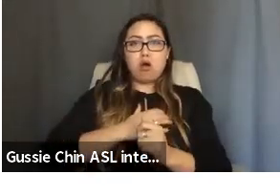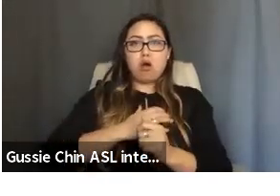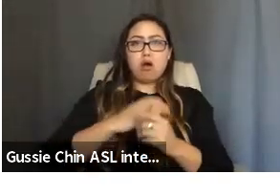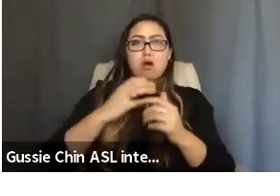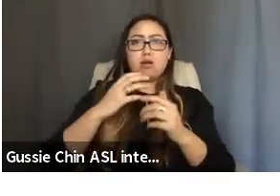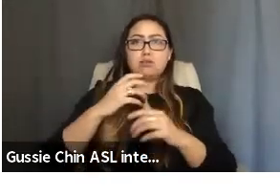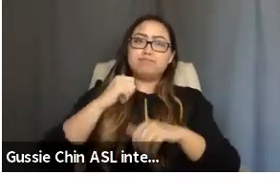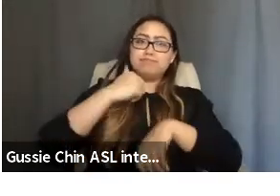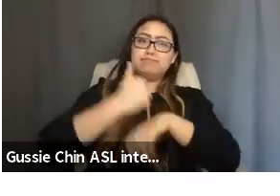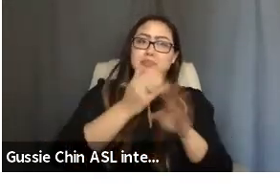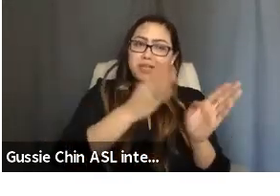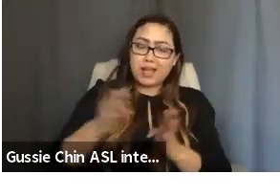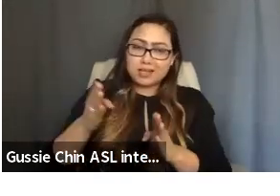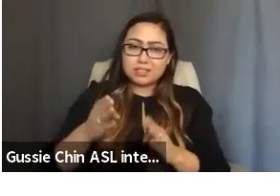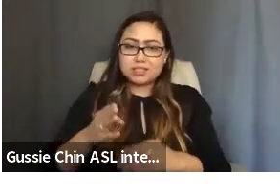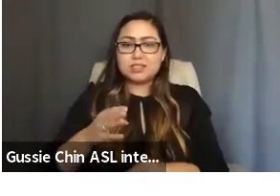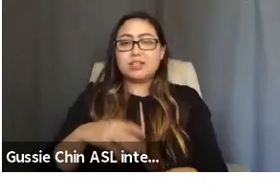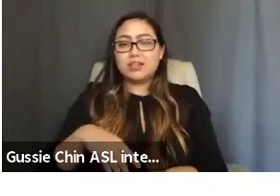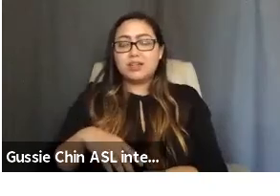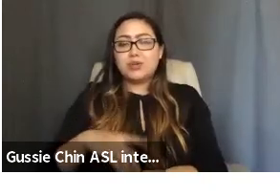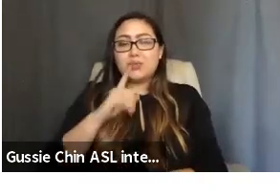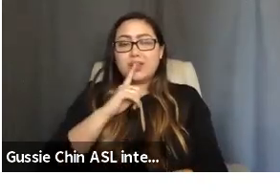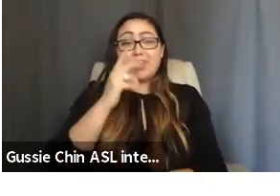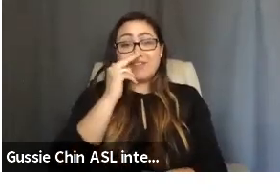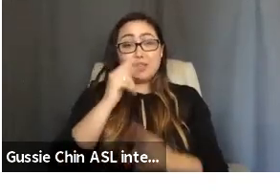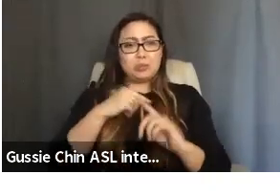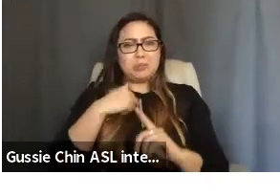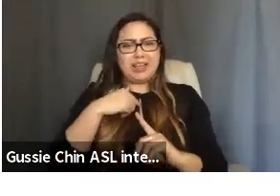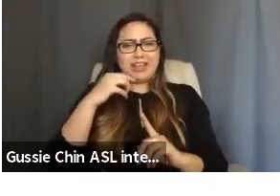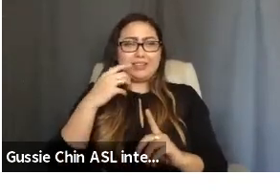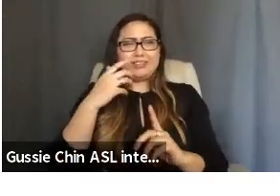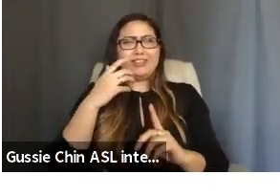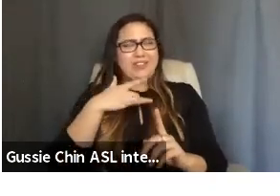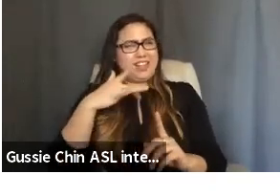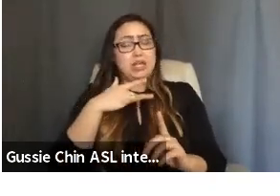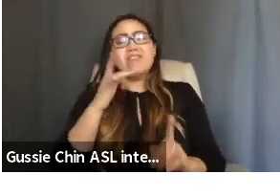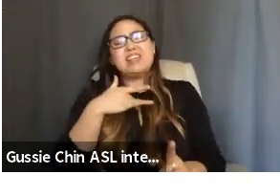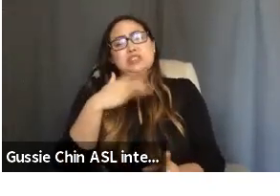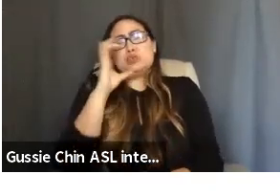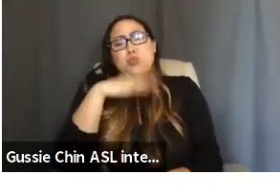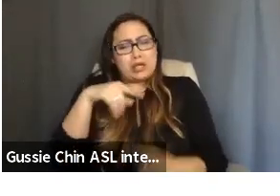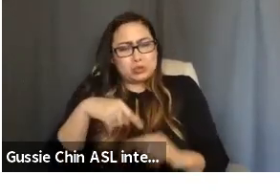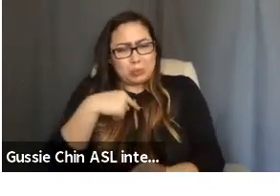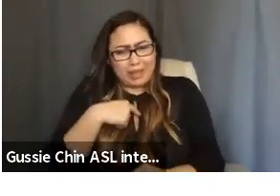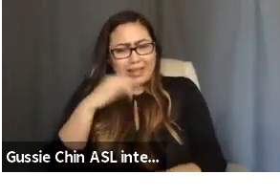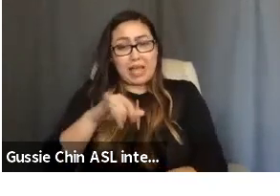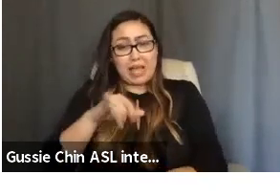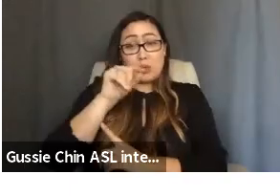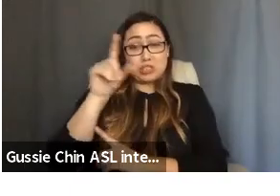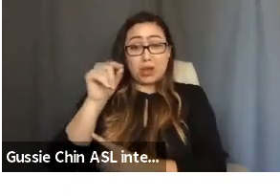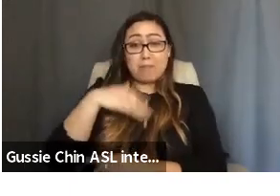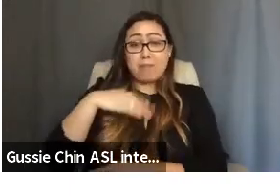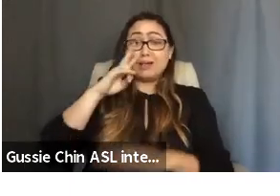that in the year 2020 my hindsight doesn't really feel 2020. There were a lot of efforts we plan to